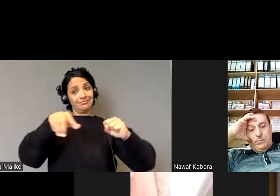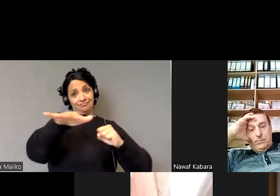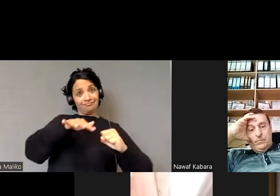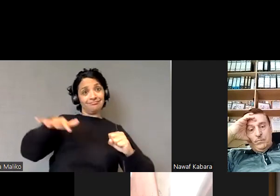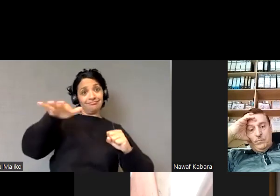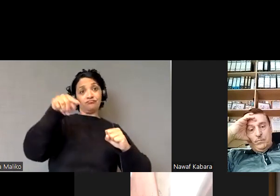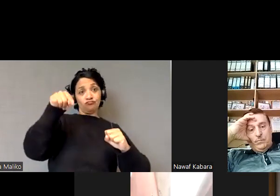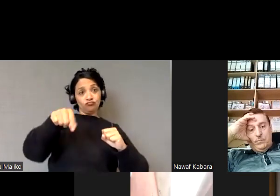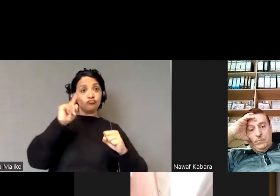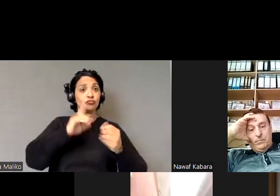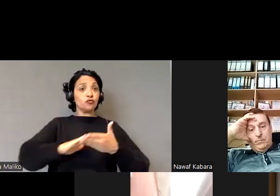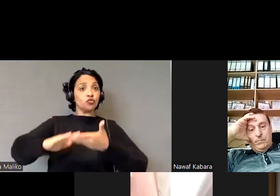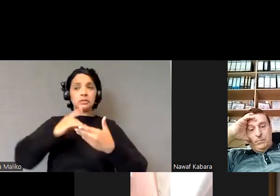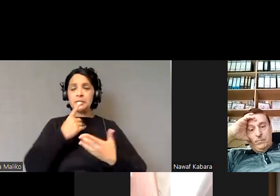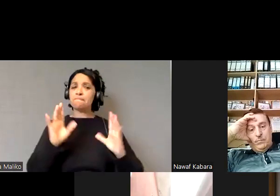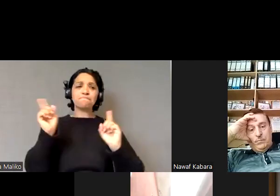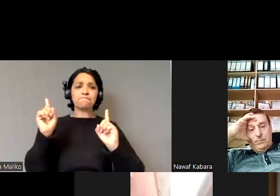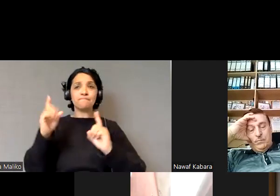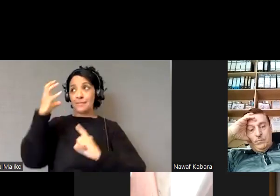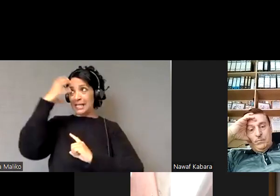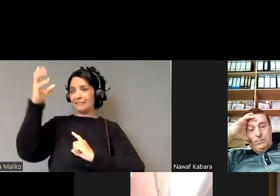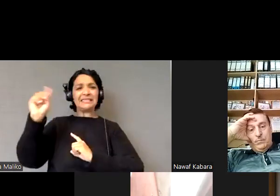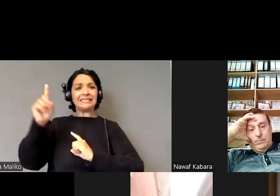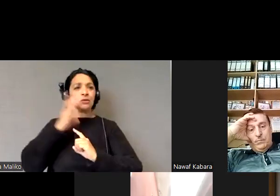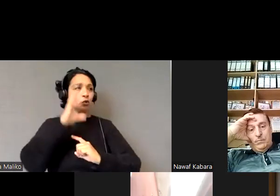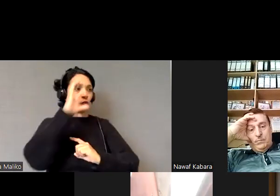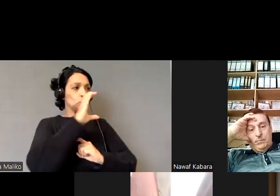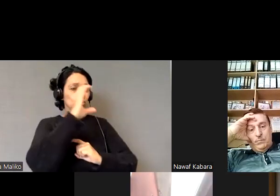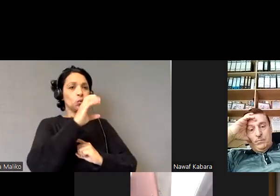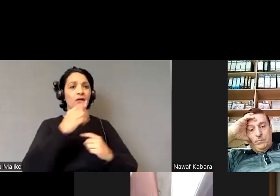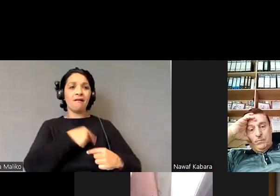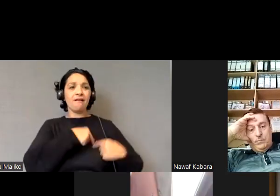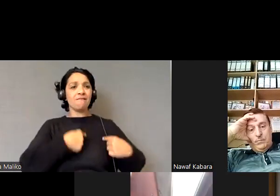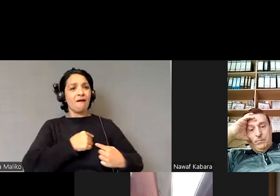to work with volunteer groups instead, the government has done no outreach, nothing.